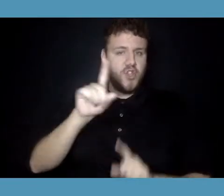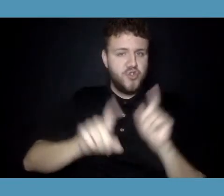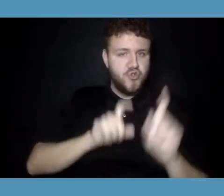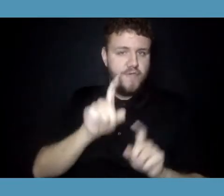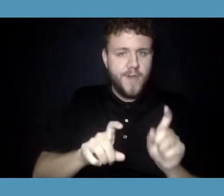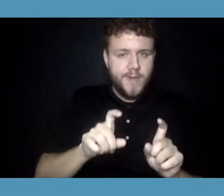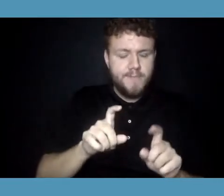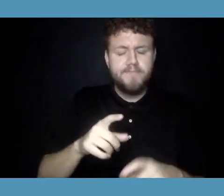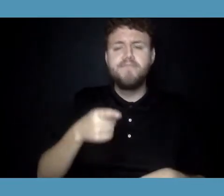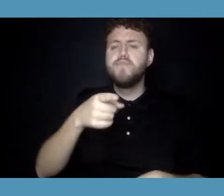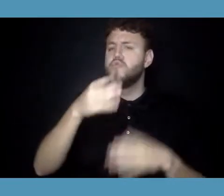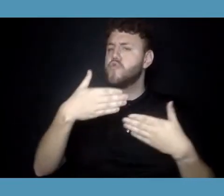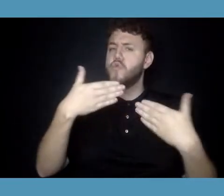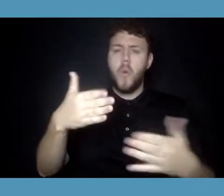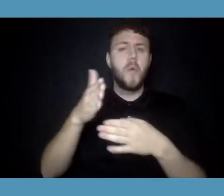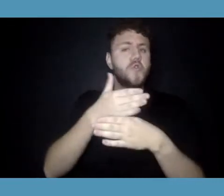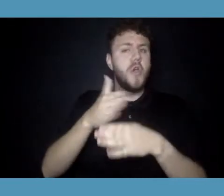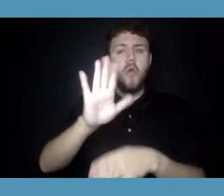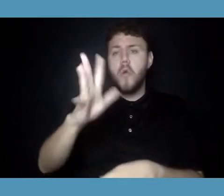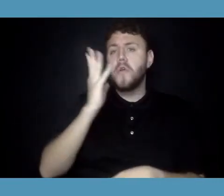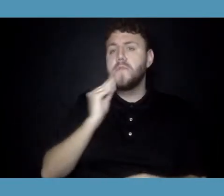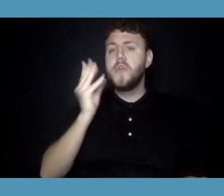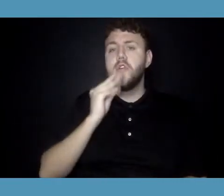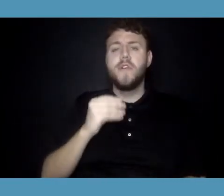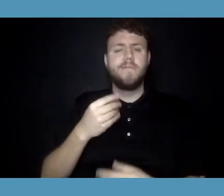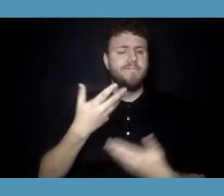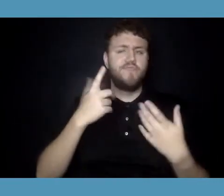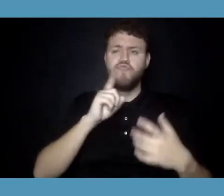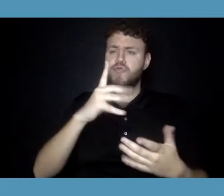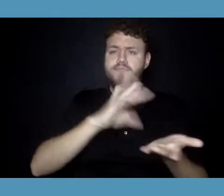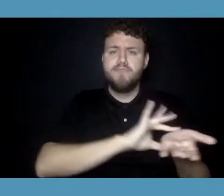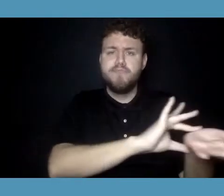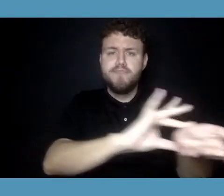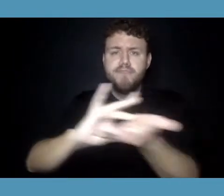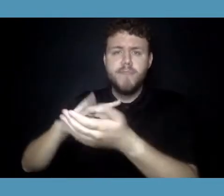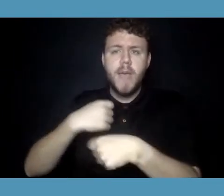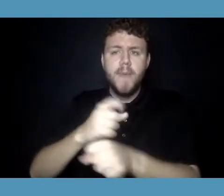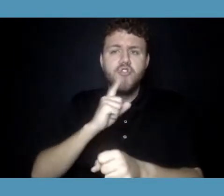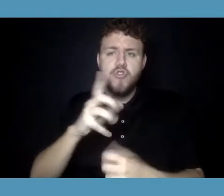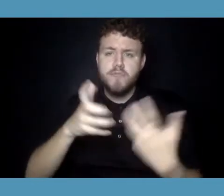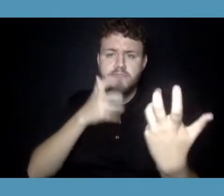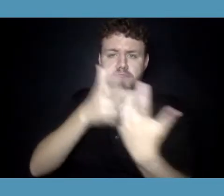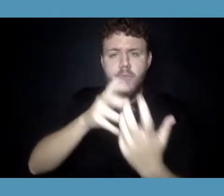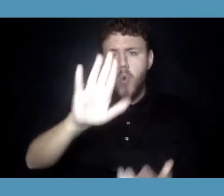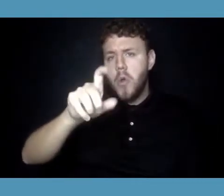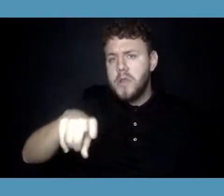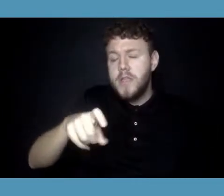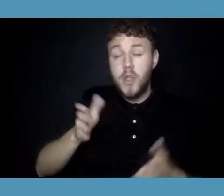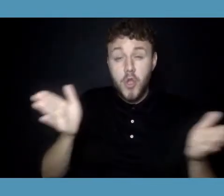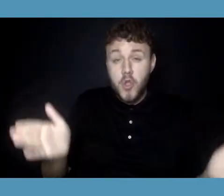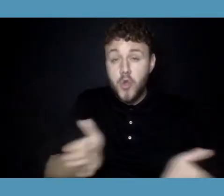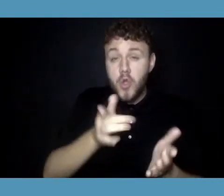minutes and will greatly improve our work. We encourage you to pose questions to our presenters which will be addressed